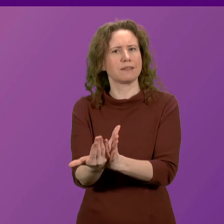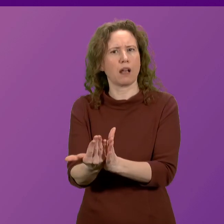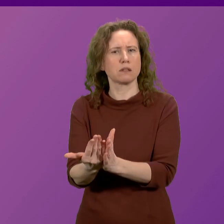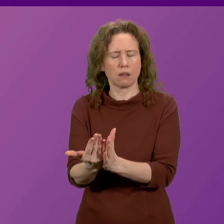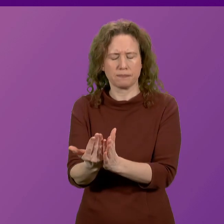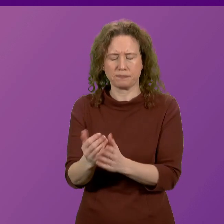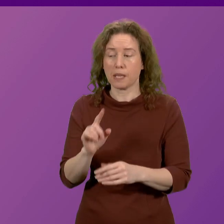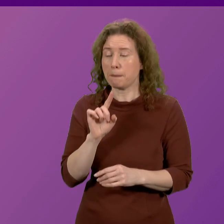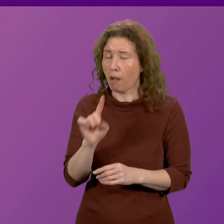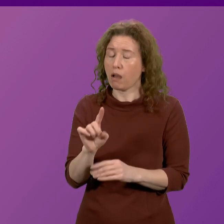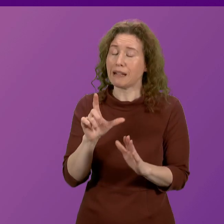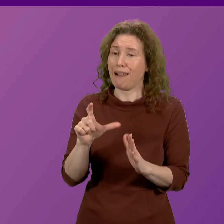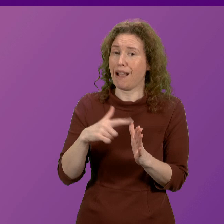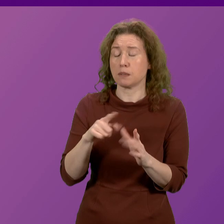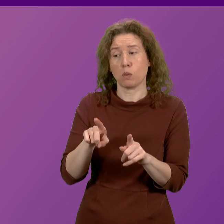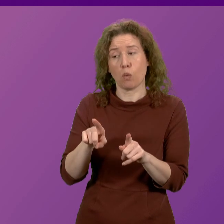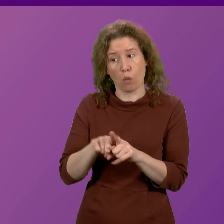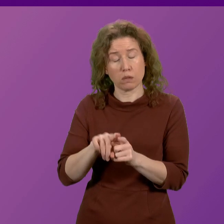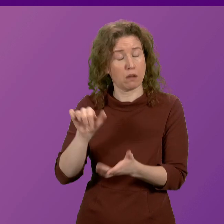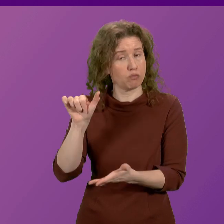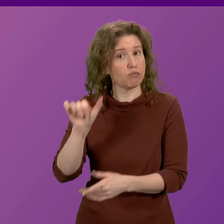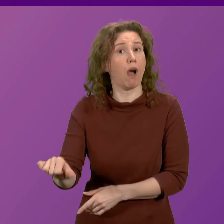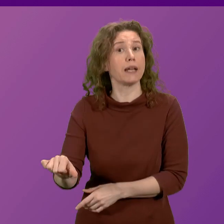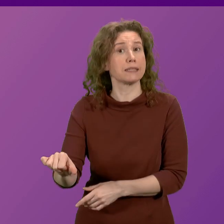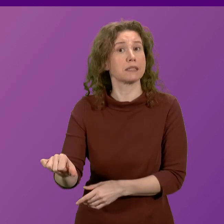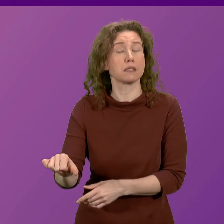Of course, Clare Adamson is also absolutely correct that that money